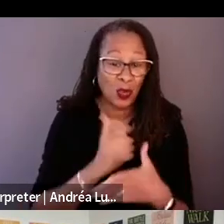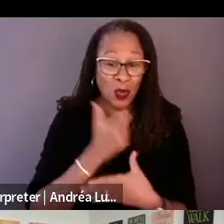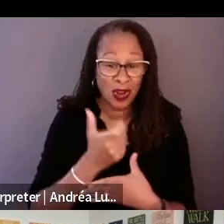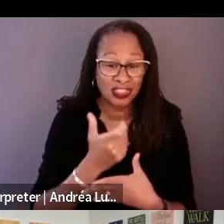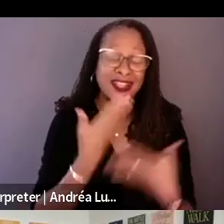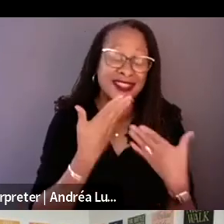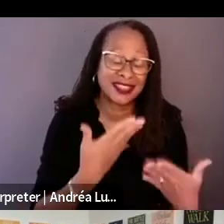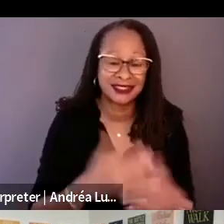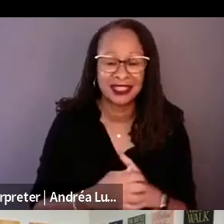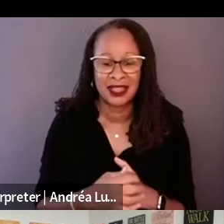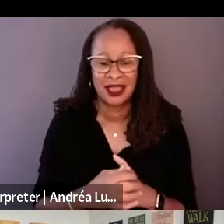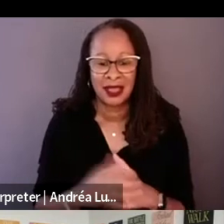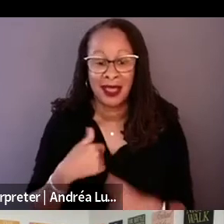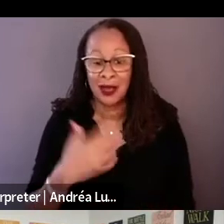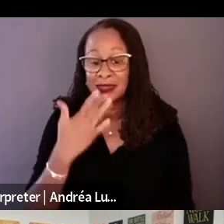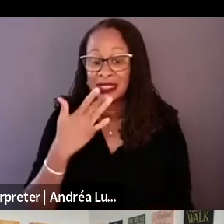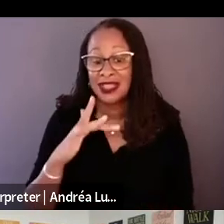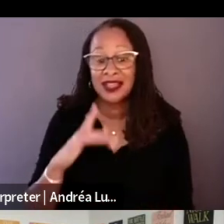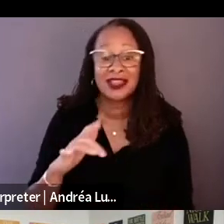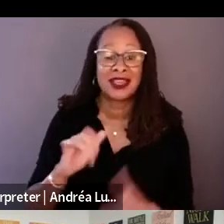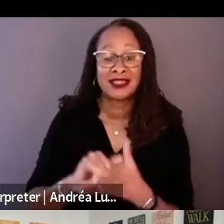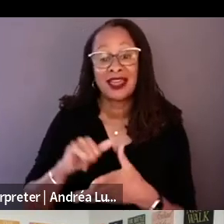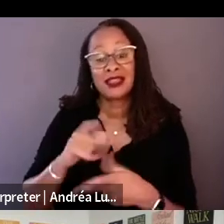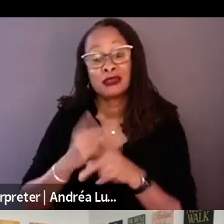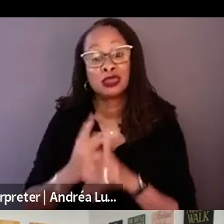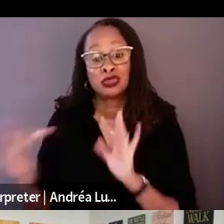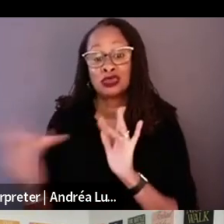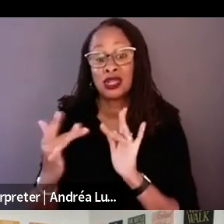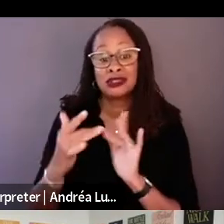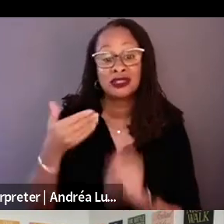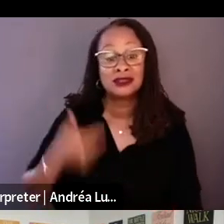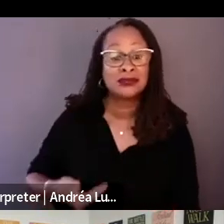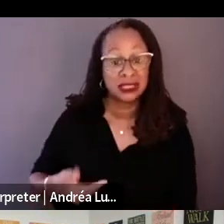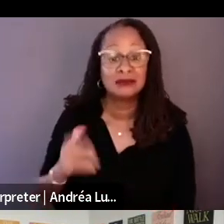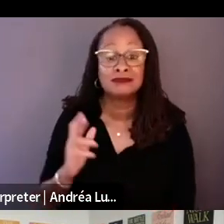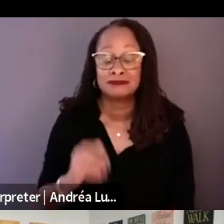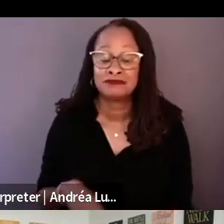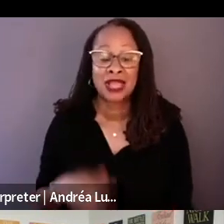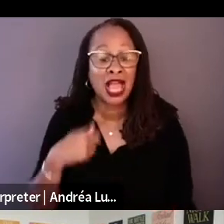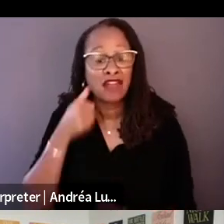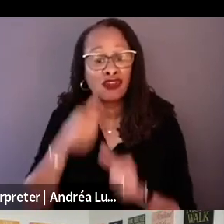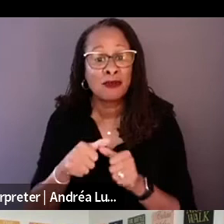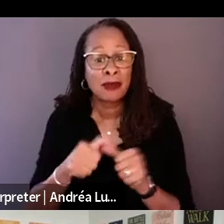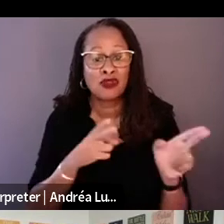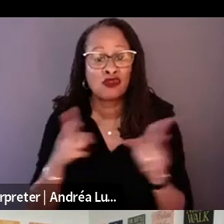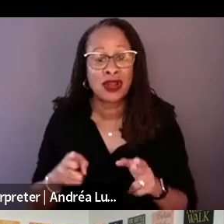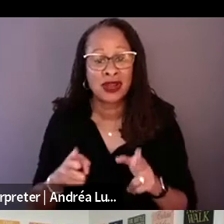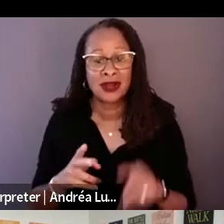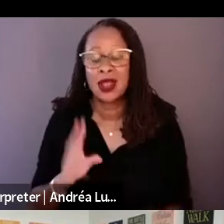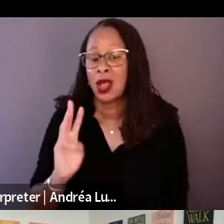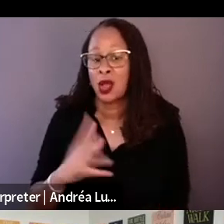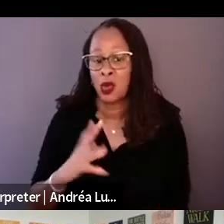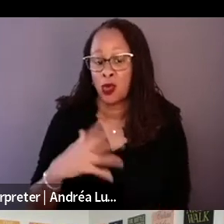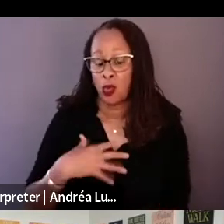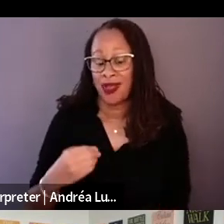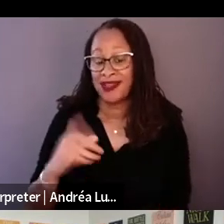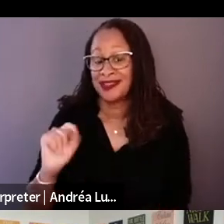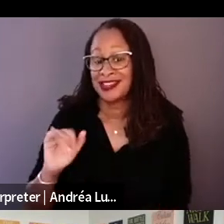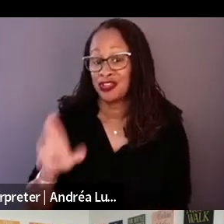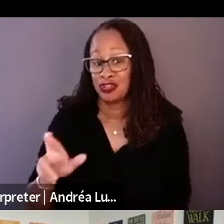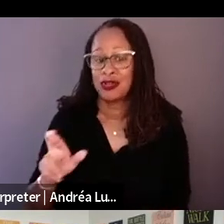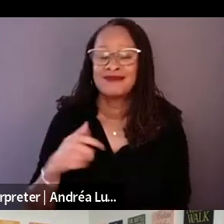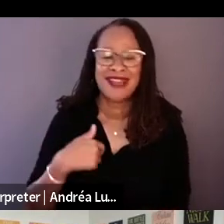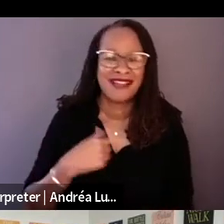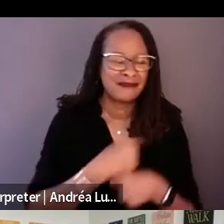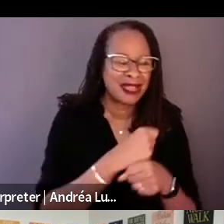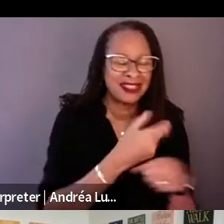I remember that I was editing the White Tiger.